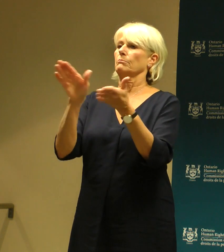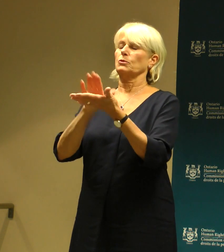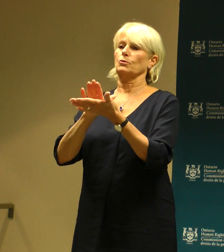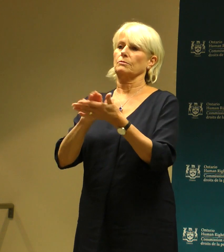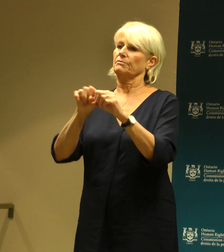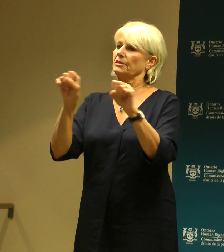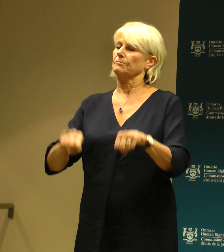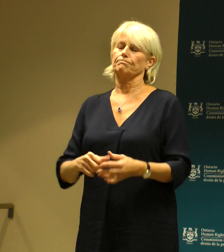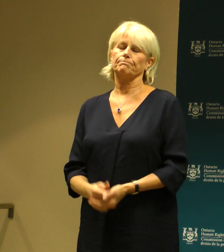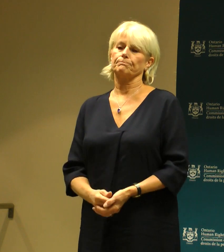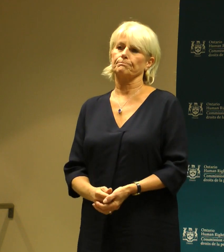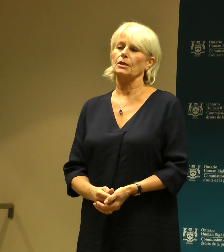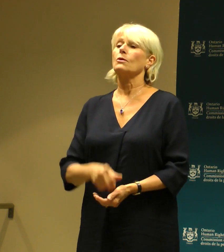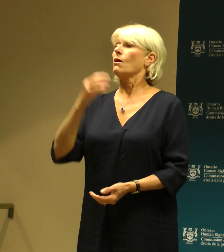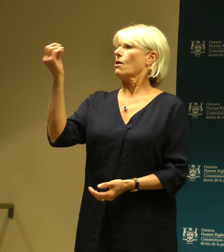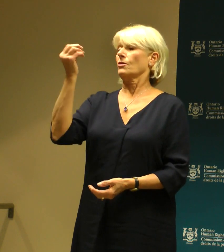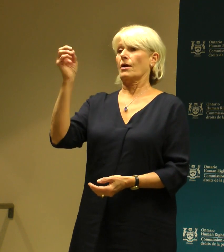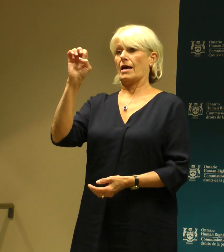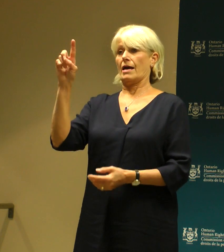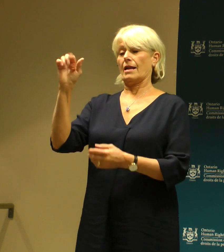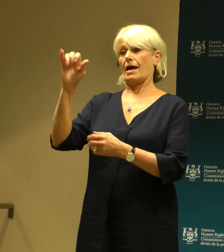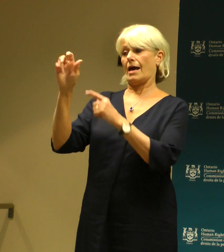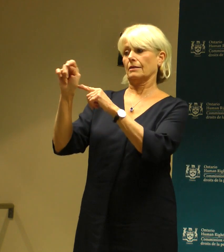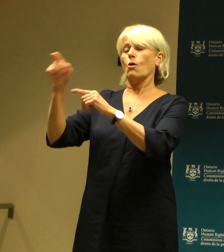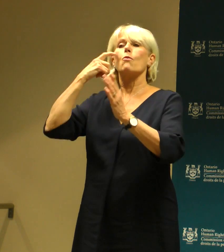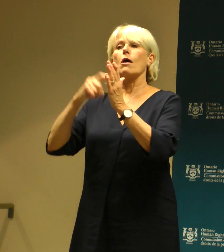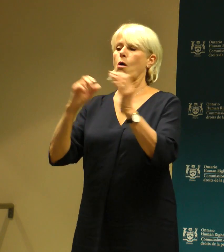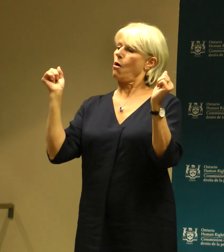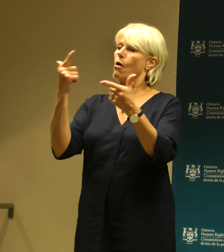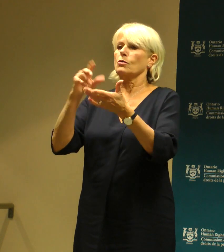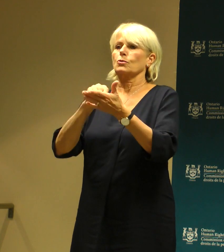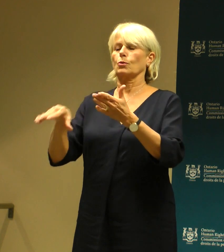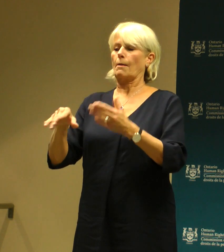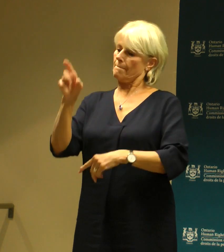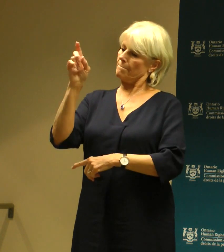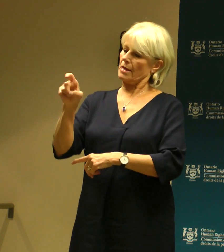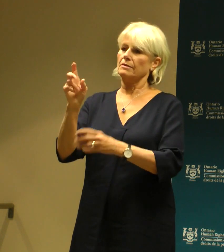Ontario’s Education Act recognizes that all students must be provided with the